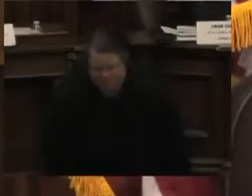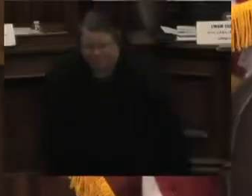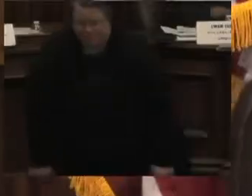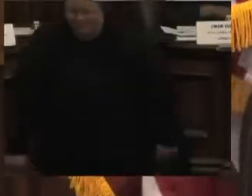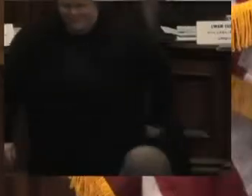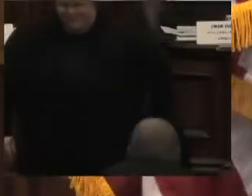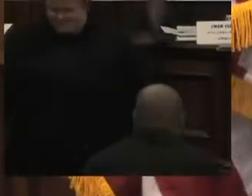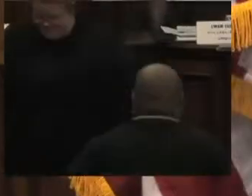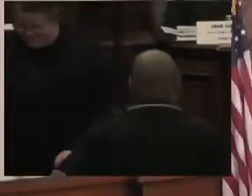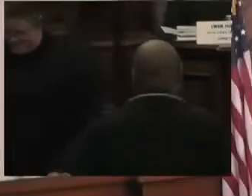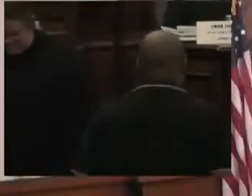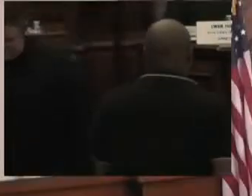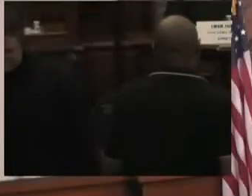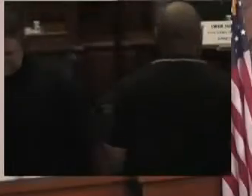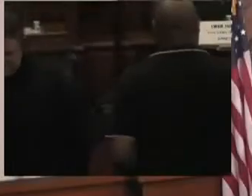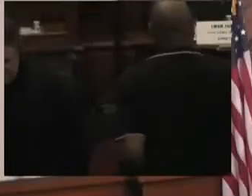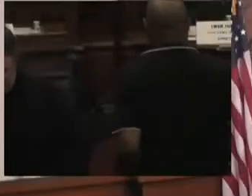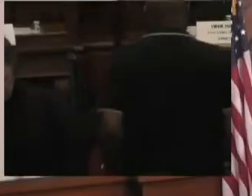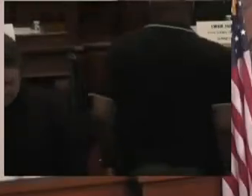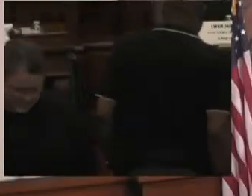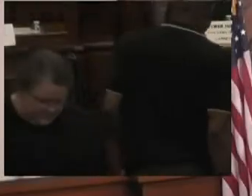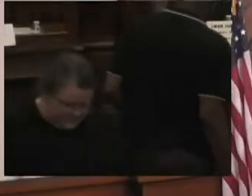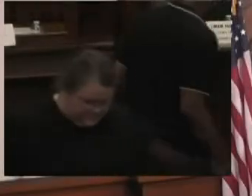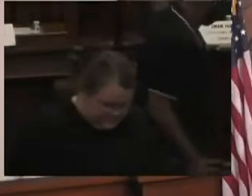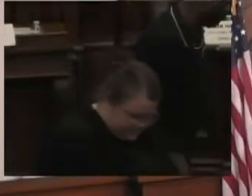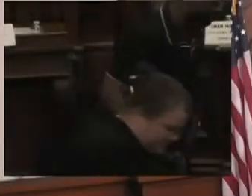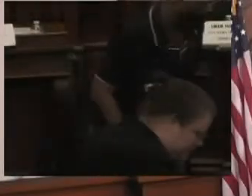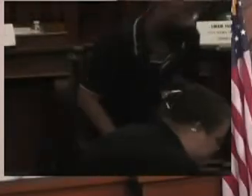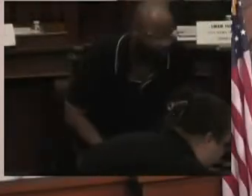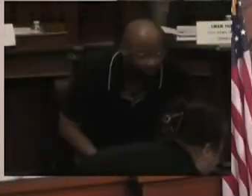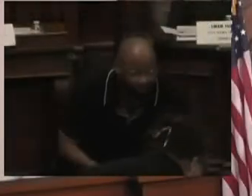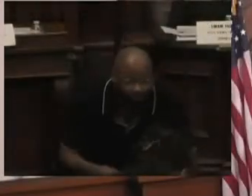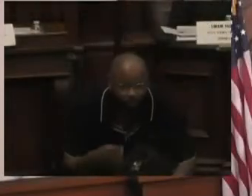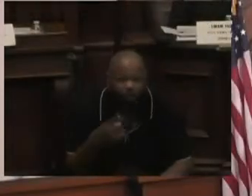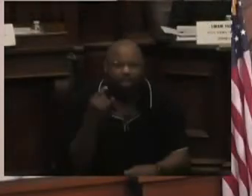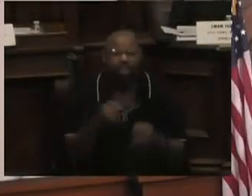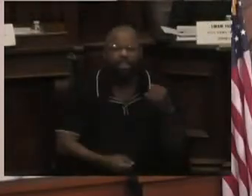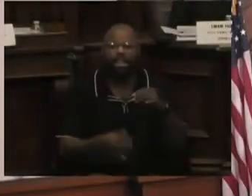will keep on building. So thank